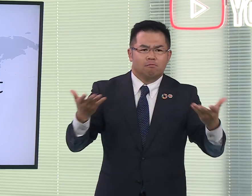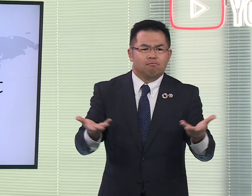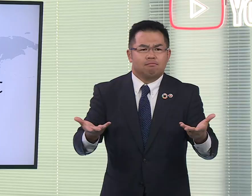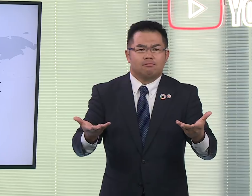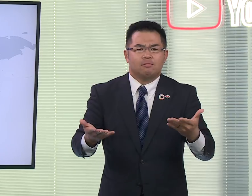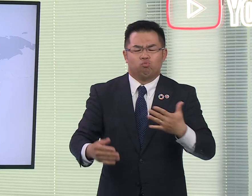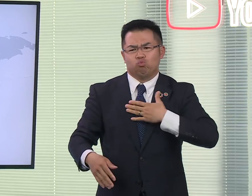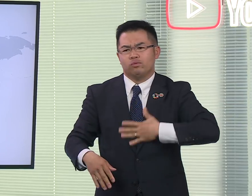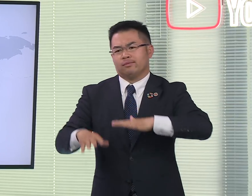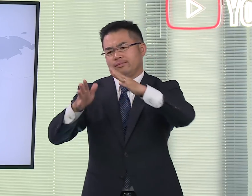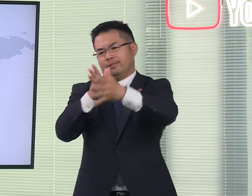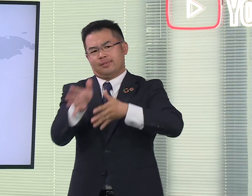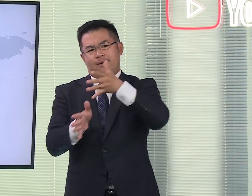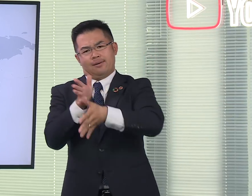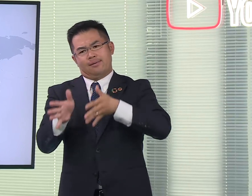language teaching, but it's not at that level.